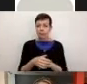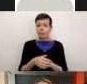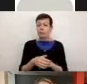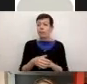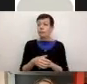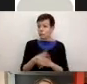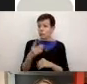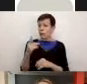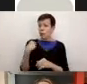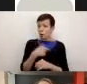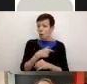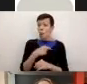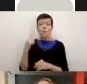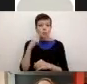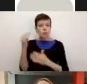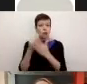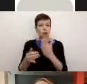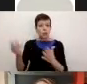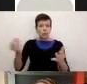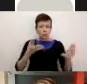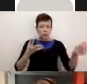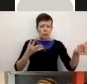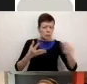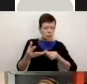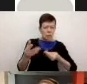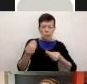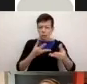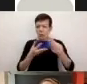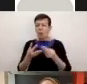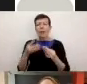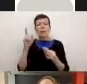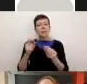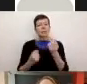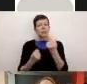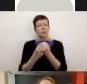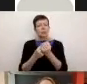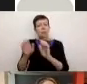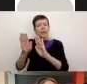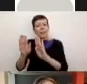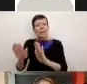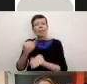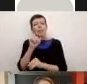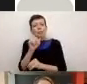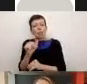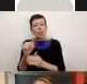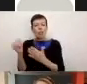a strong need for support for non-artistic development, like entrepreneurship, financial